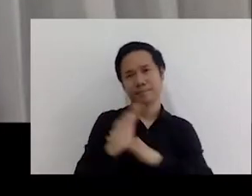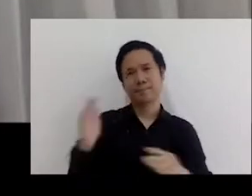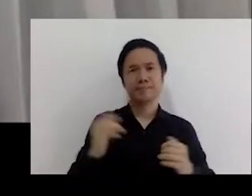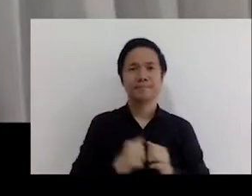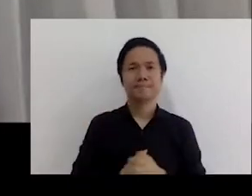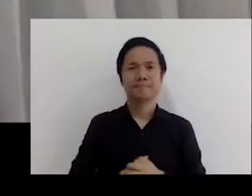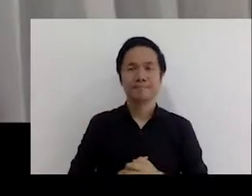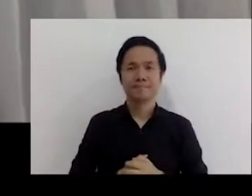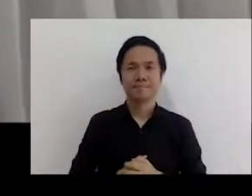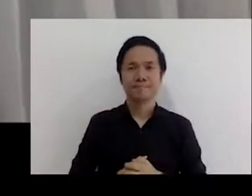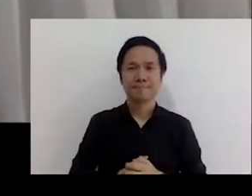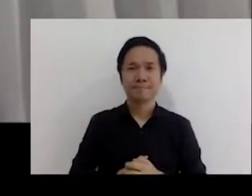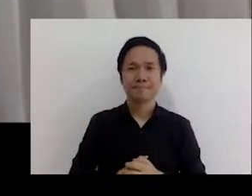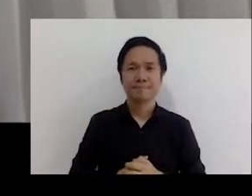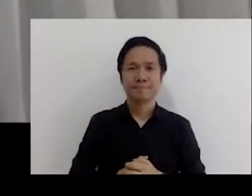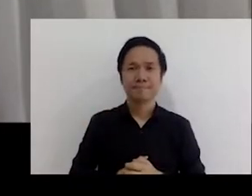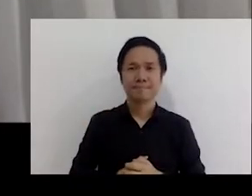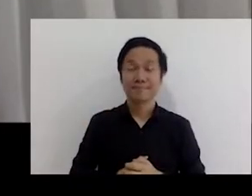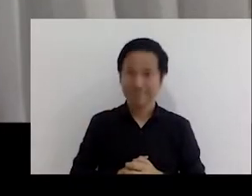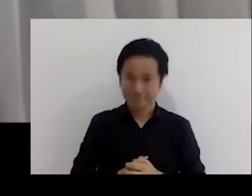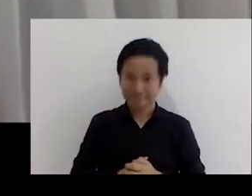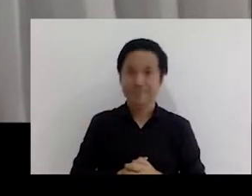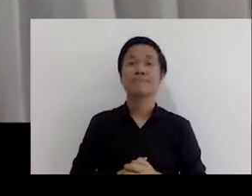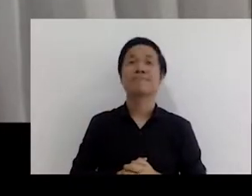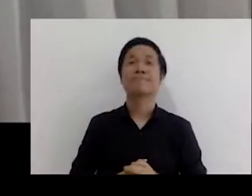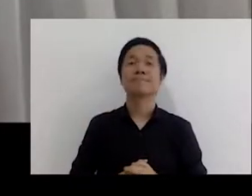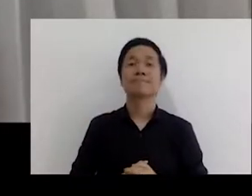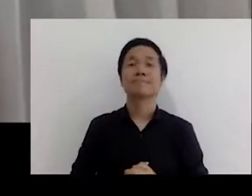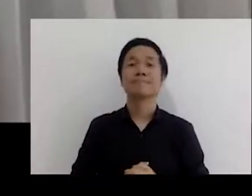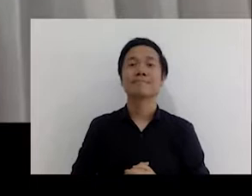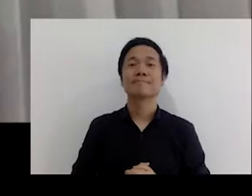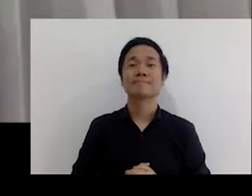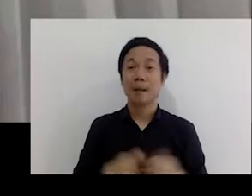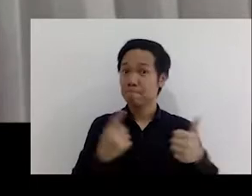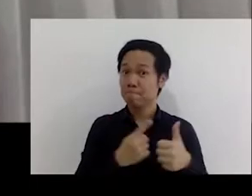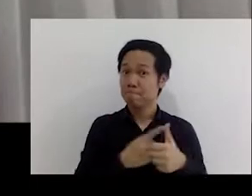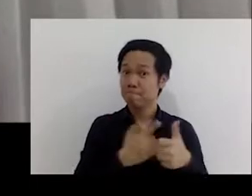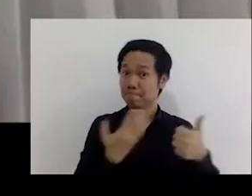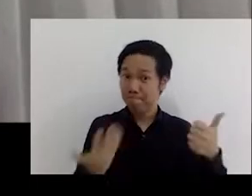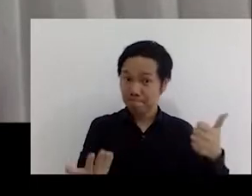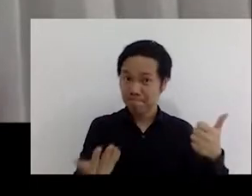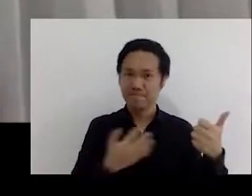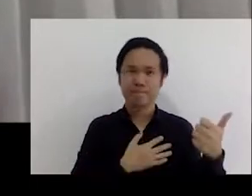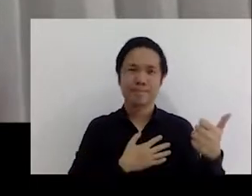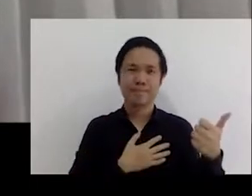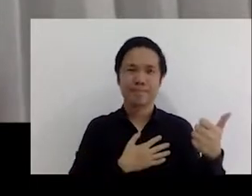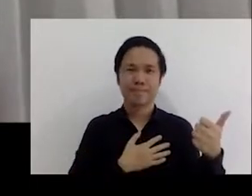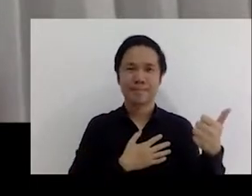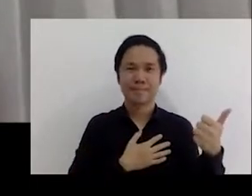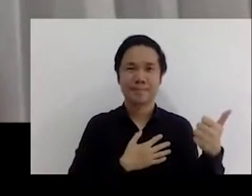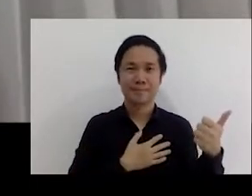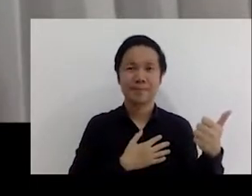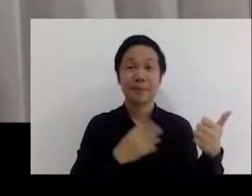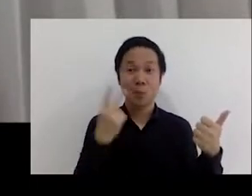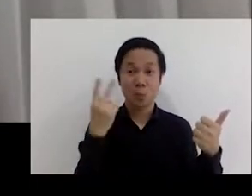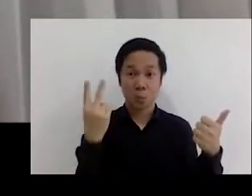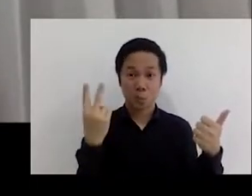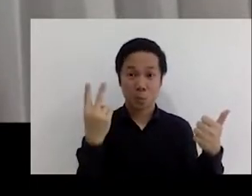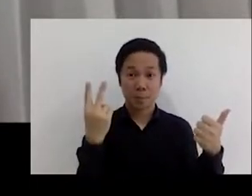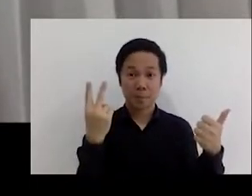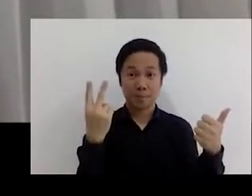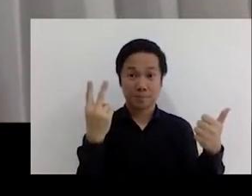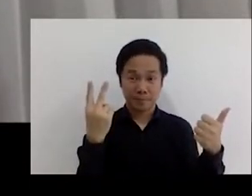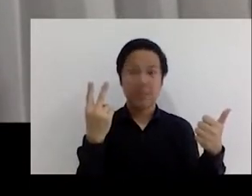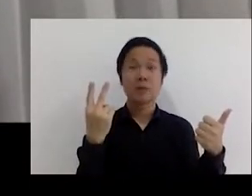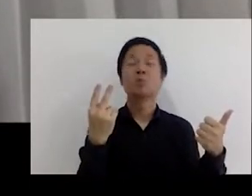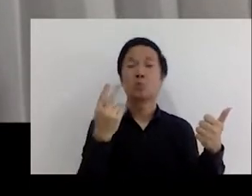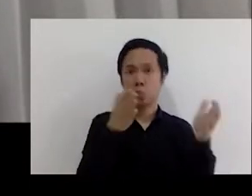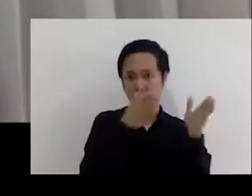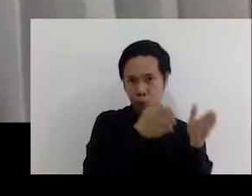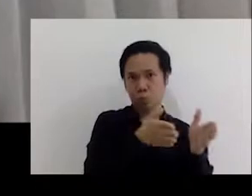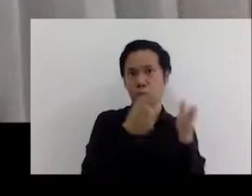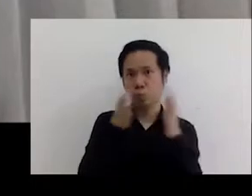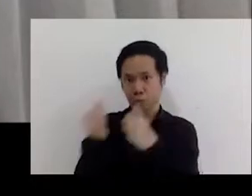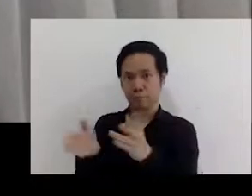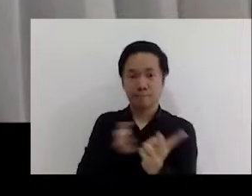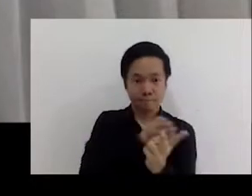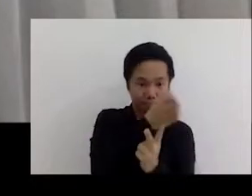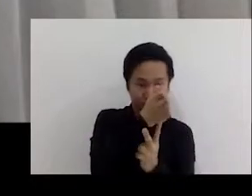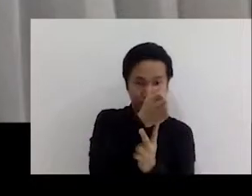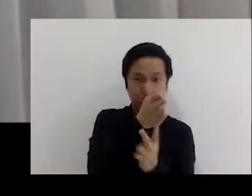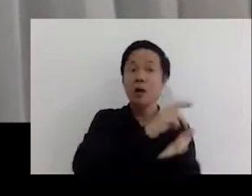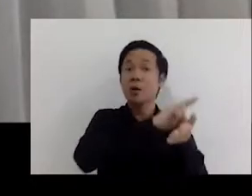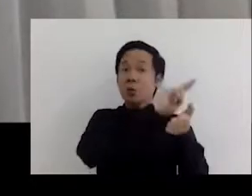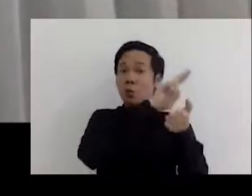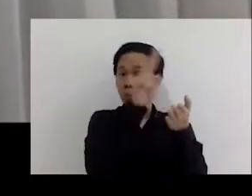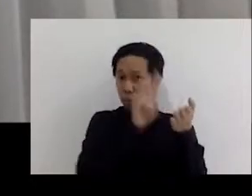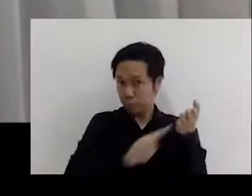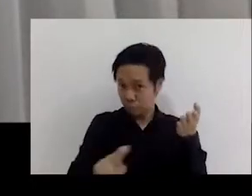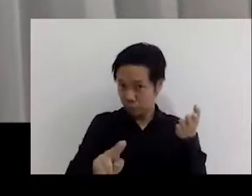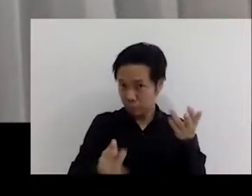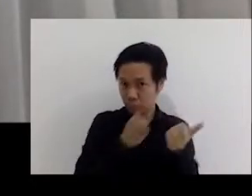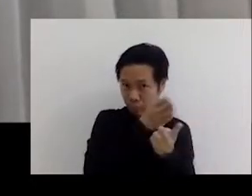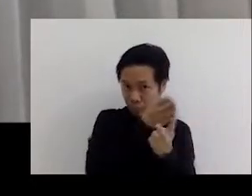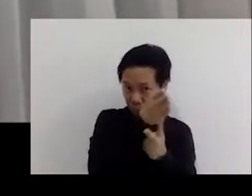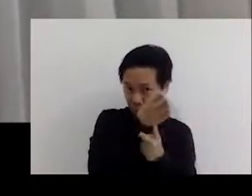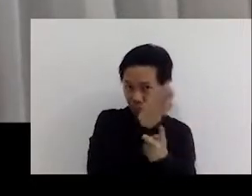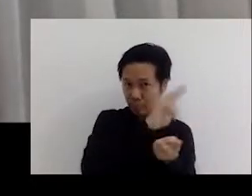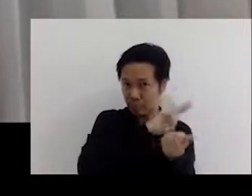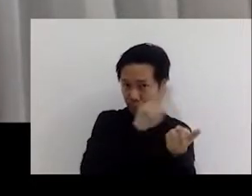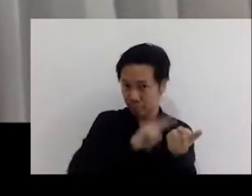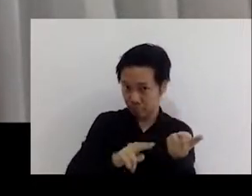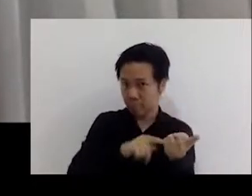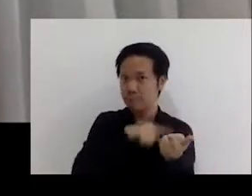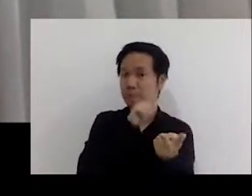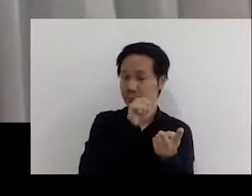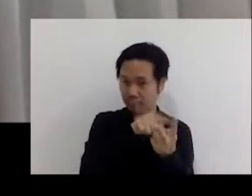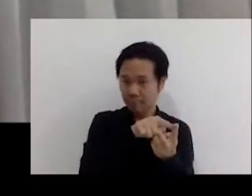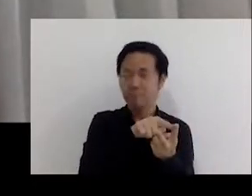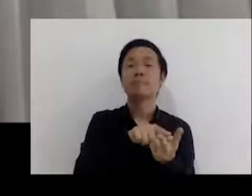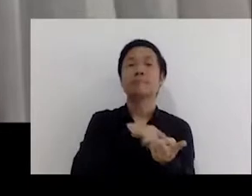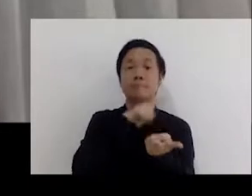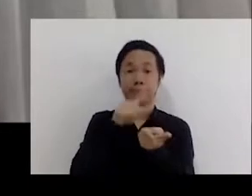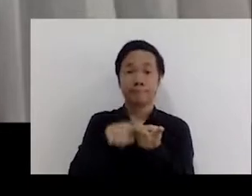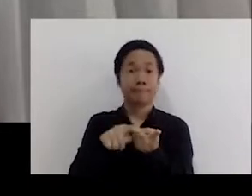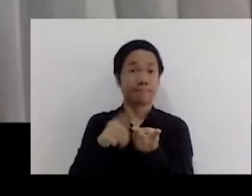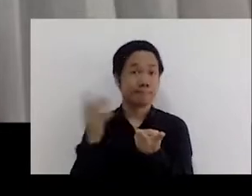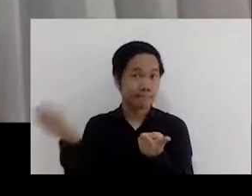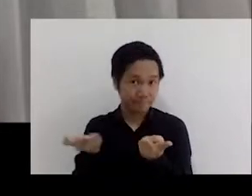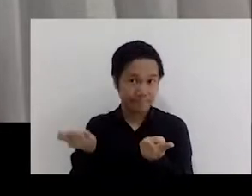First, I would like to remember that we have two main instruments, CRPD, the Convention on the Rights of Persons with Disabilities of the United Nations